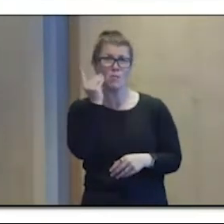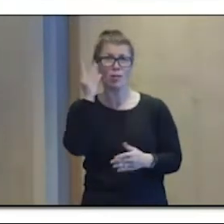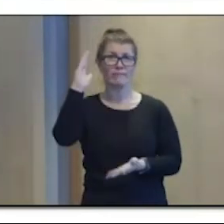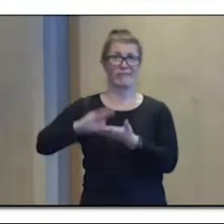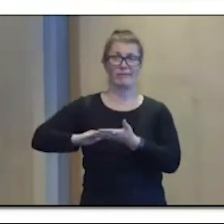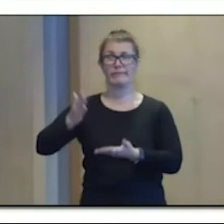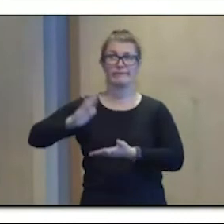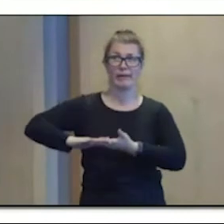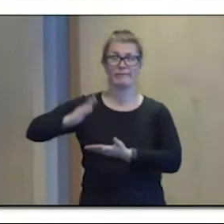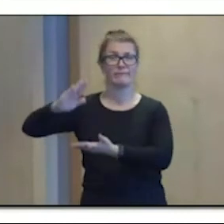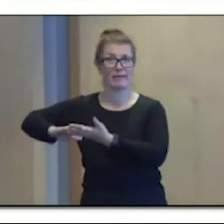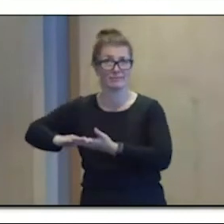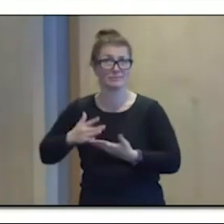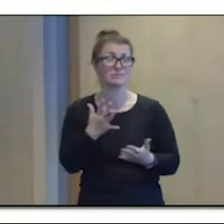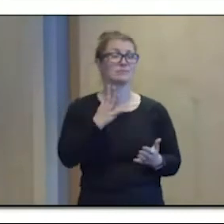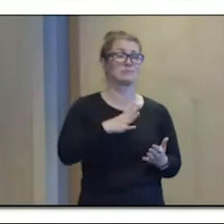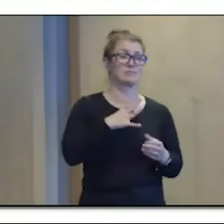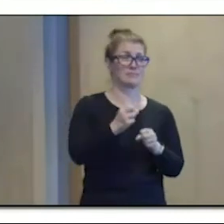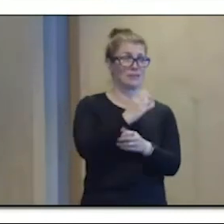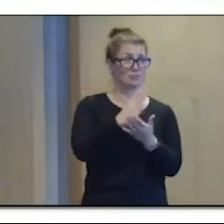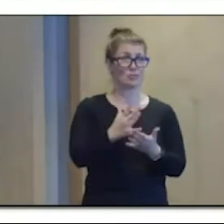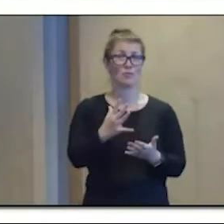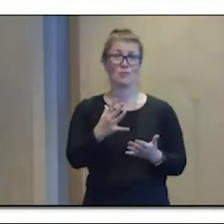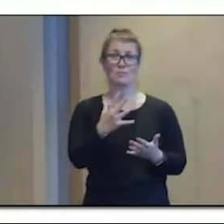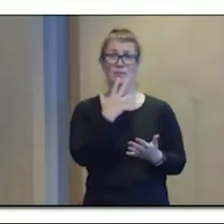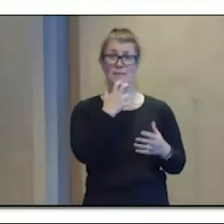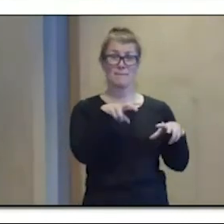the challenge is ensuring that your battery is in the right state of charge